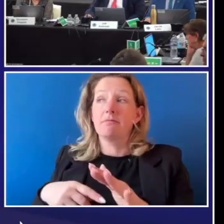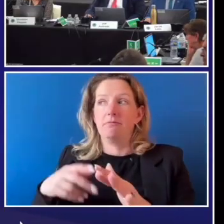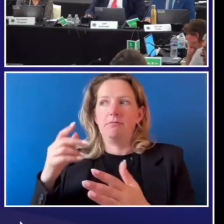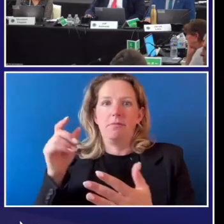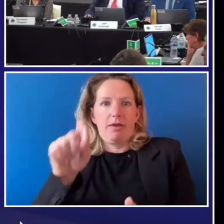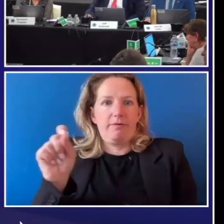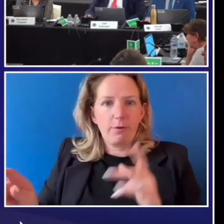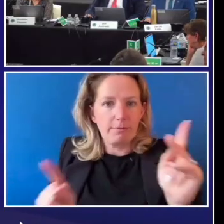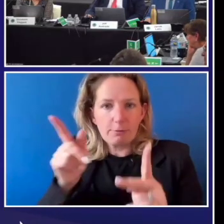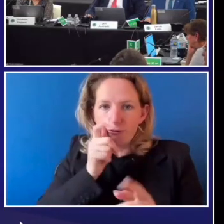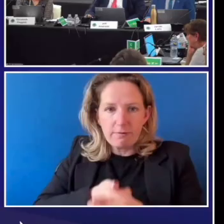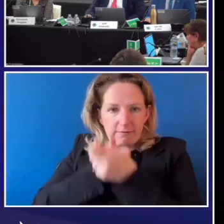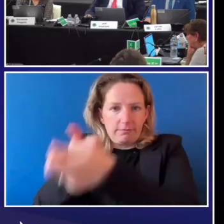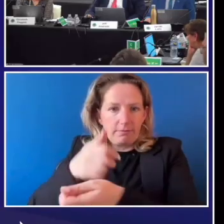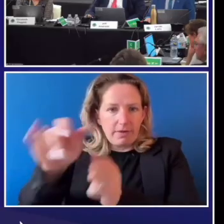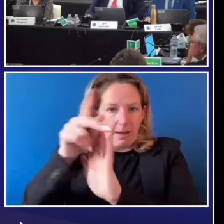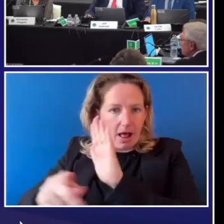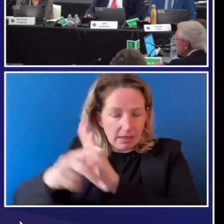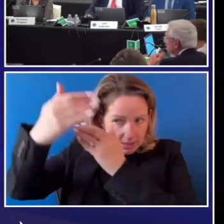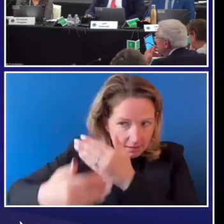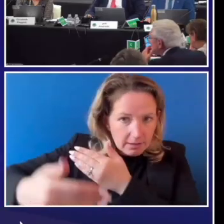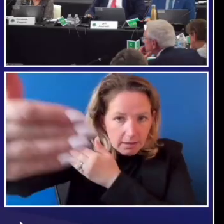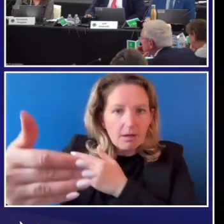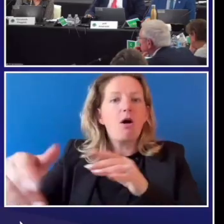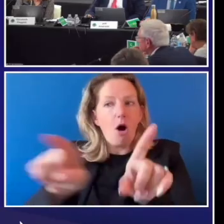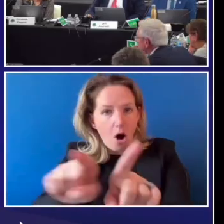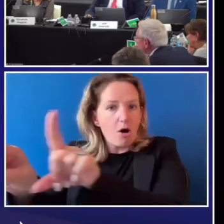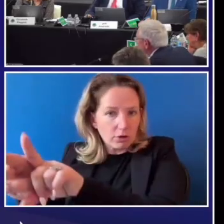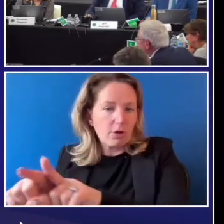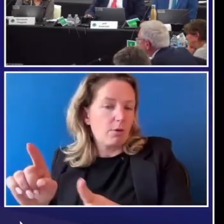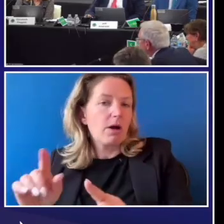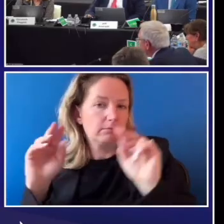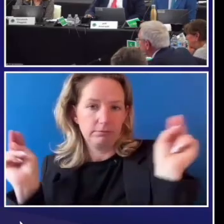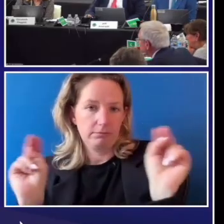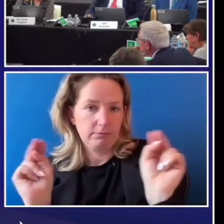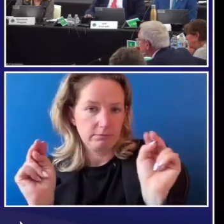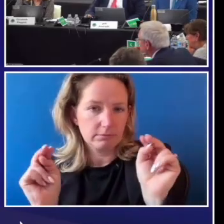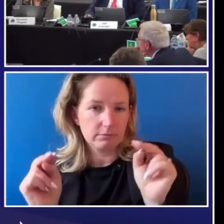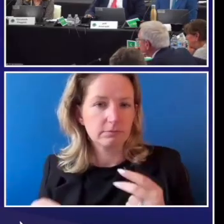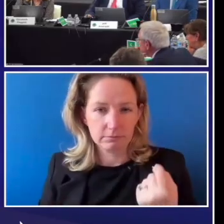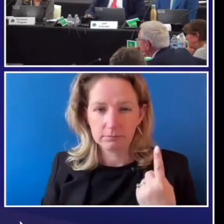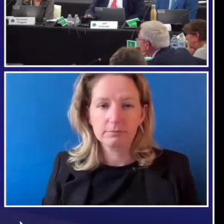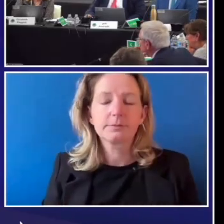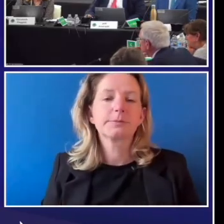of interest policy are also operating with clean hands, if that makes sense. Thank you, Jake. Heather, any quick follow-up before I move on?